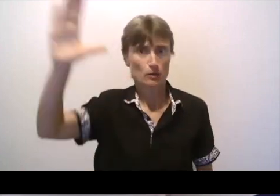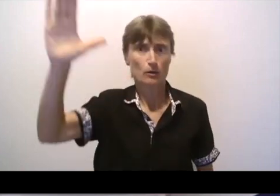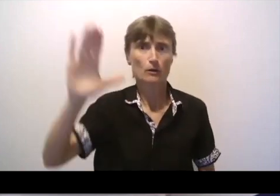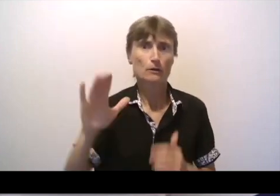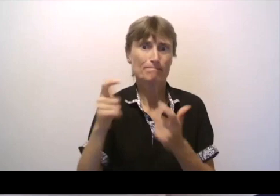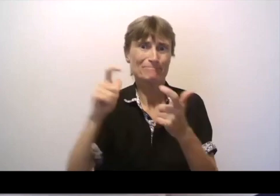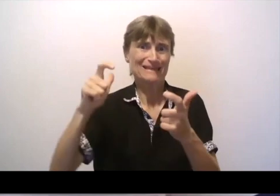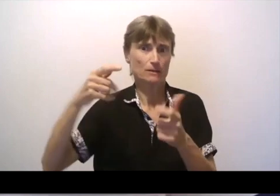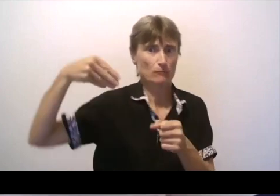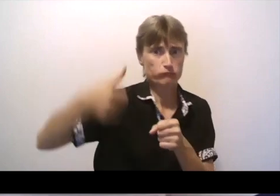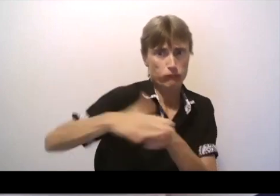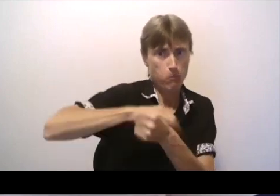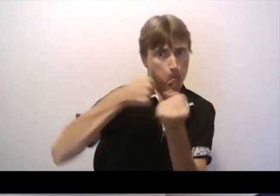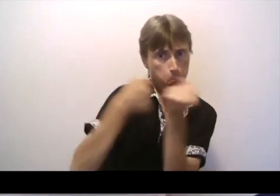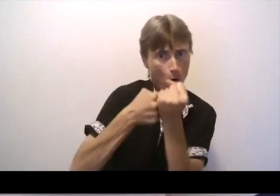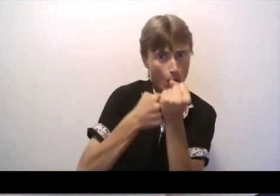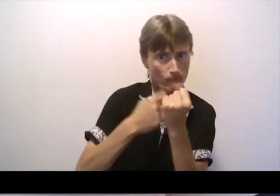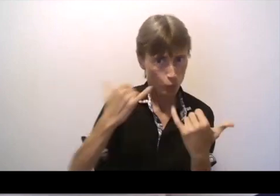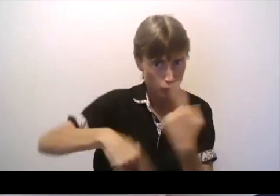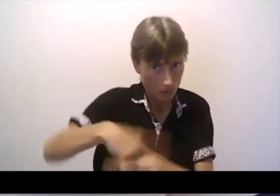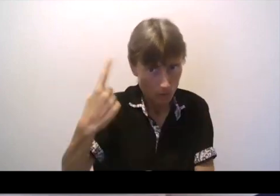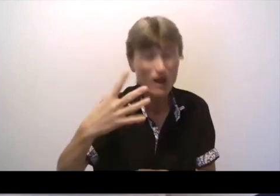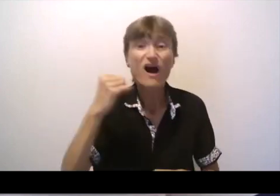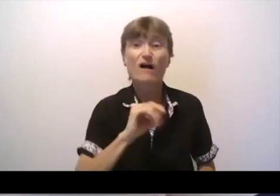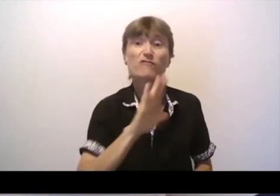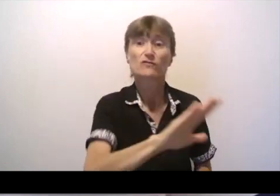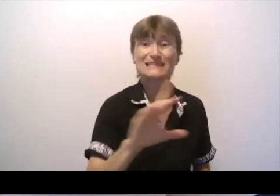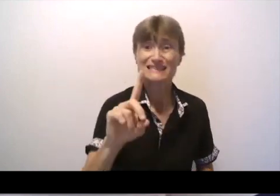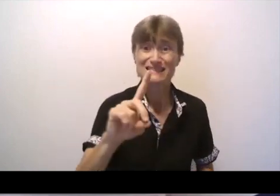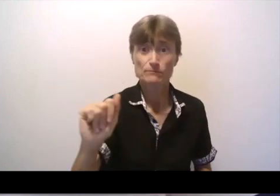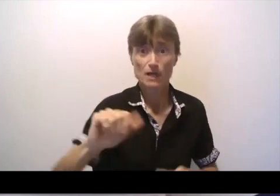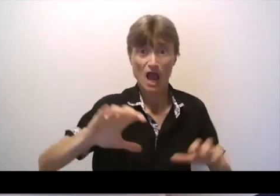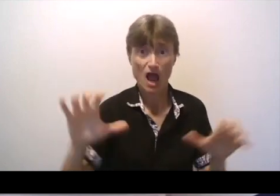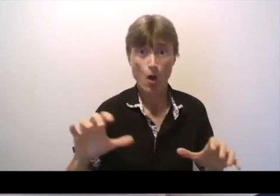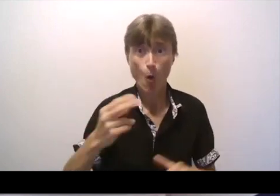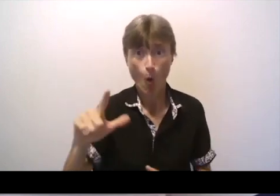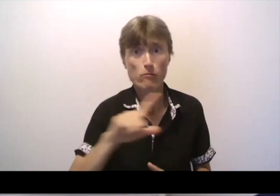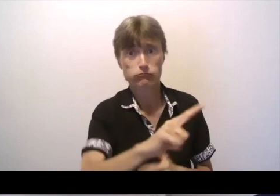and as well to the disability action hall as well for sponsoring us